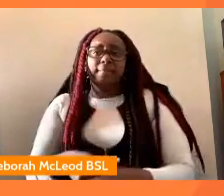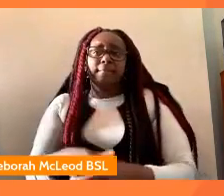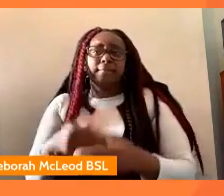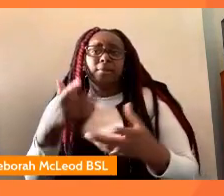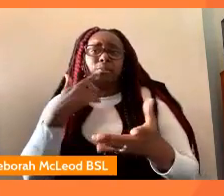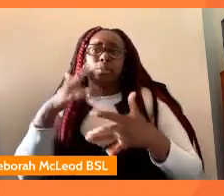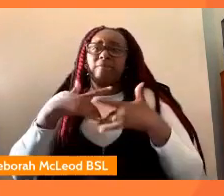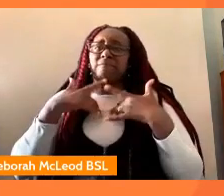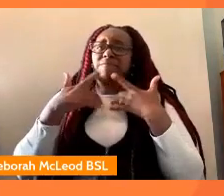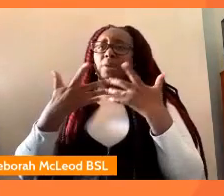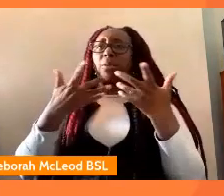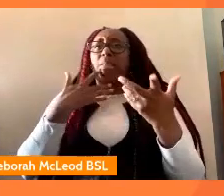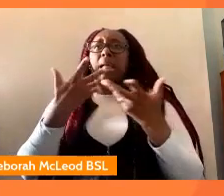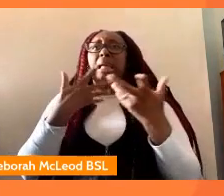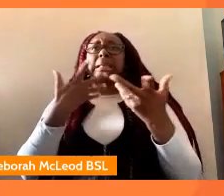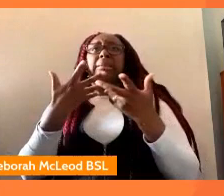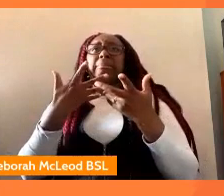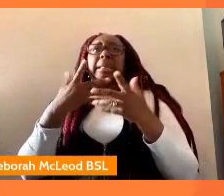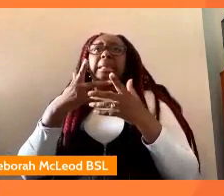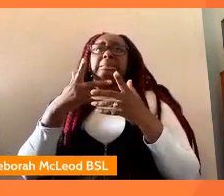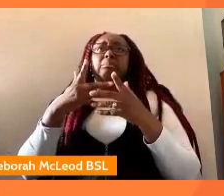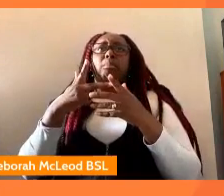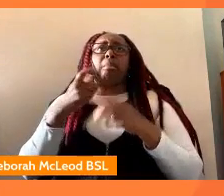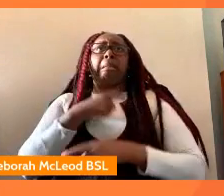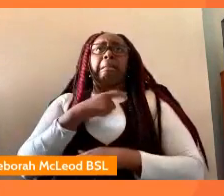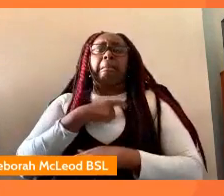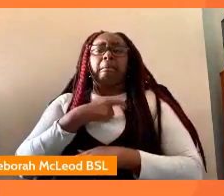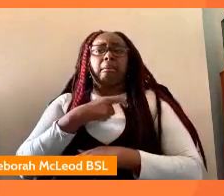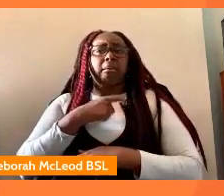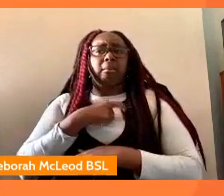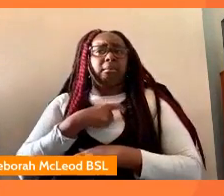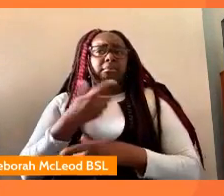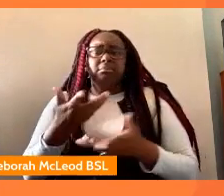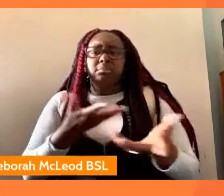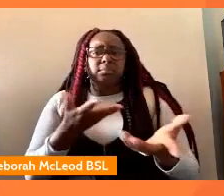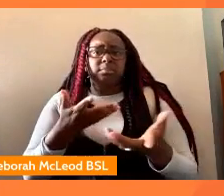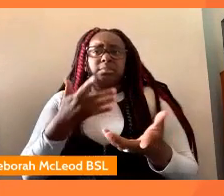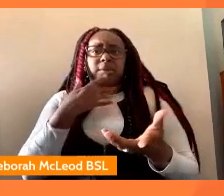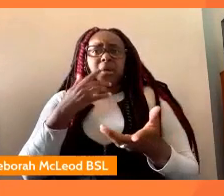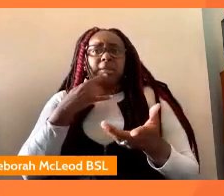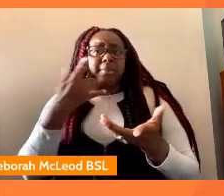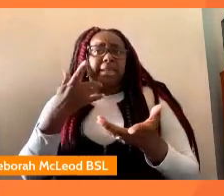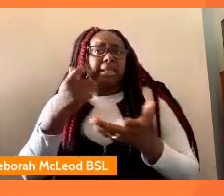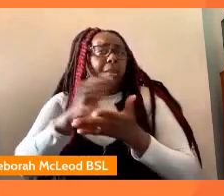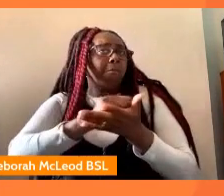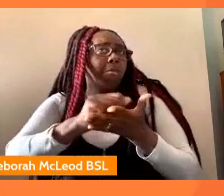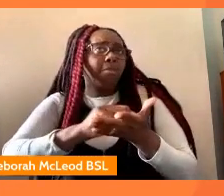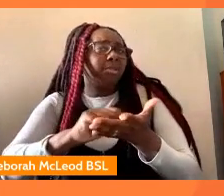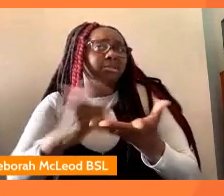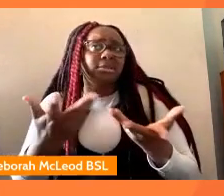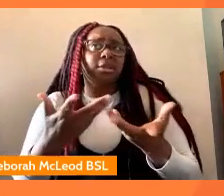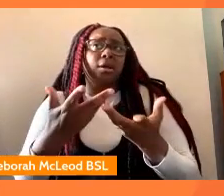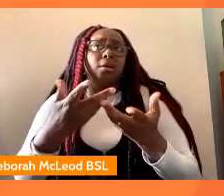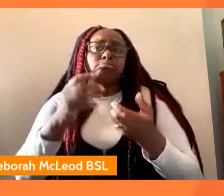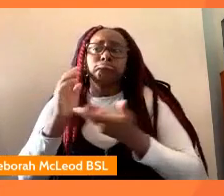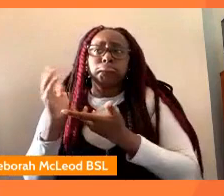which can feel, I think, a bit paralysing and terrifying. But it is about being a publisher. This is a new way of presenting work.